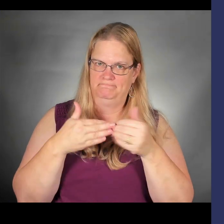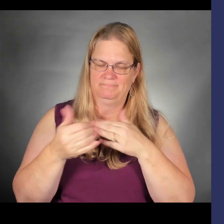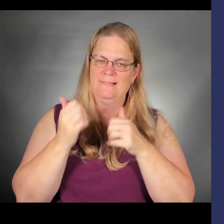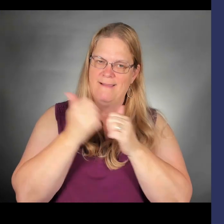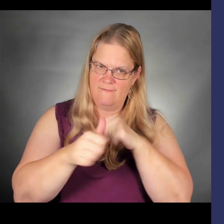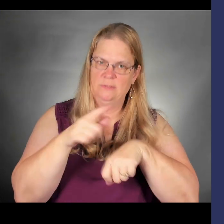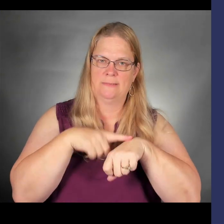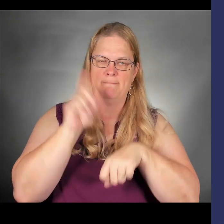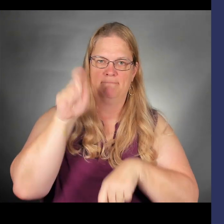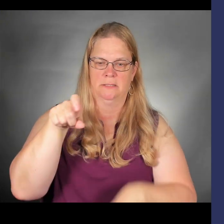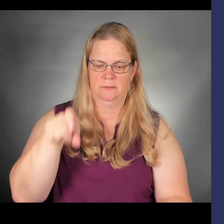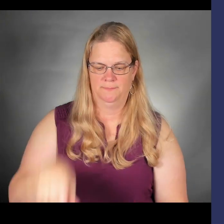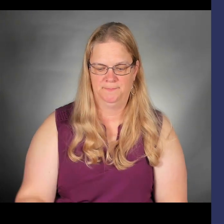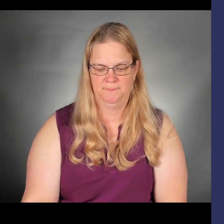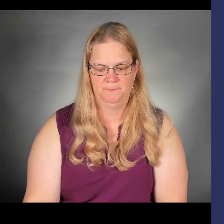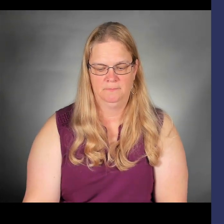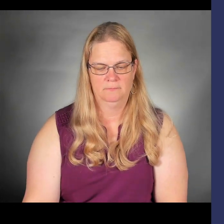Report them every time regardless.